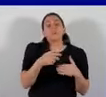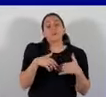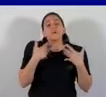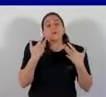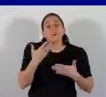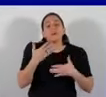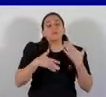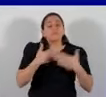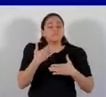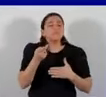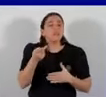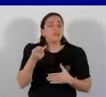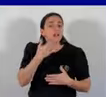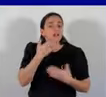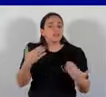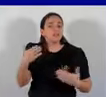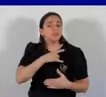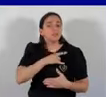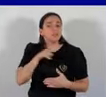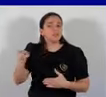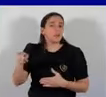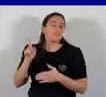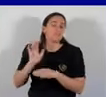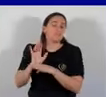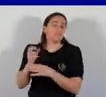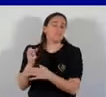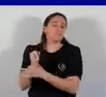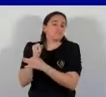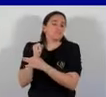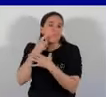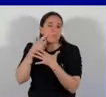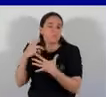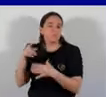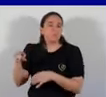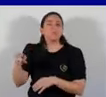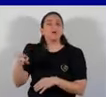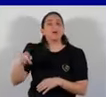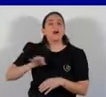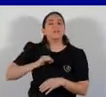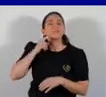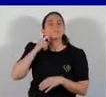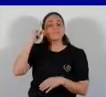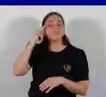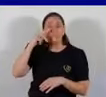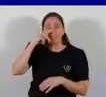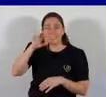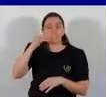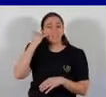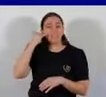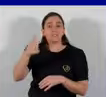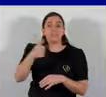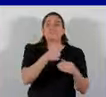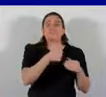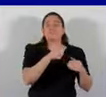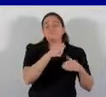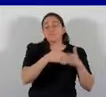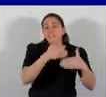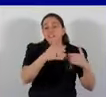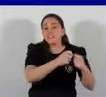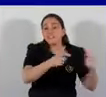For those things of the economy that was a line that dominated And there in the 70s the literature of growth was disappearing